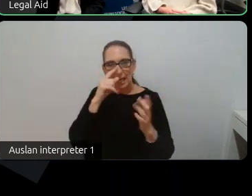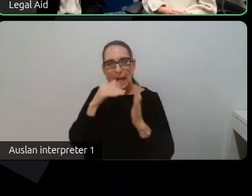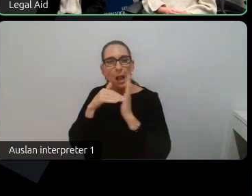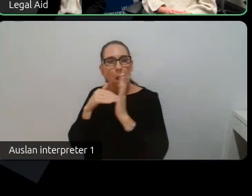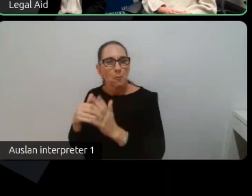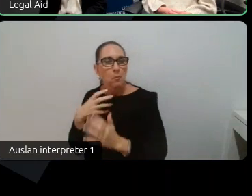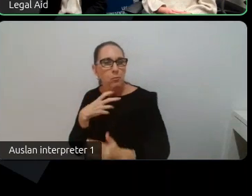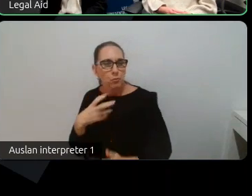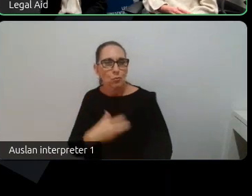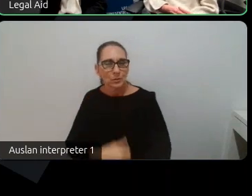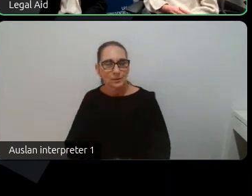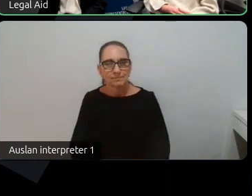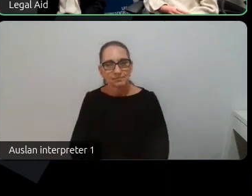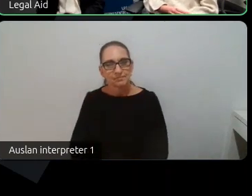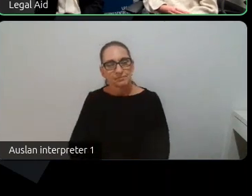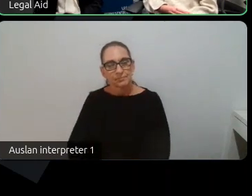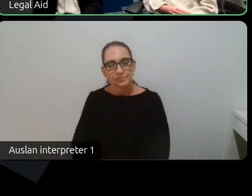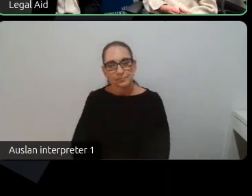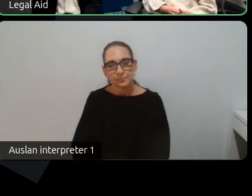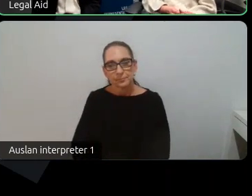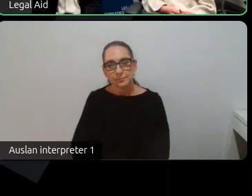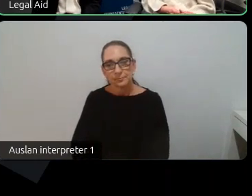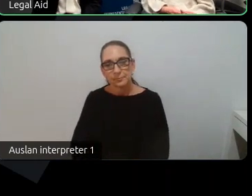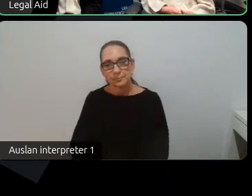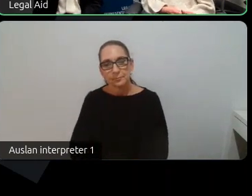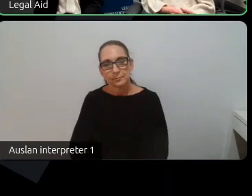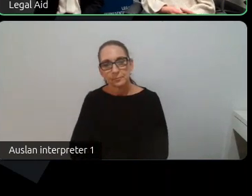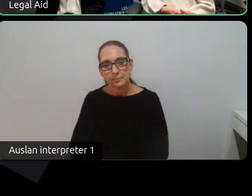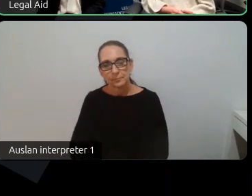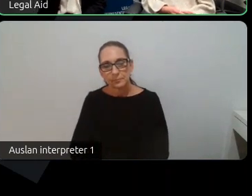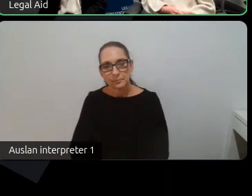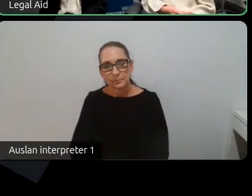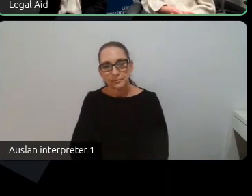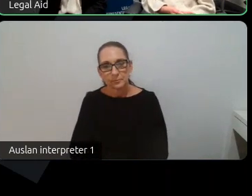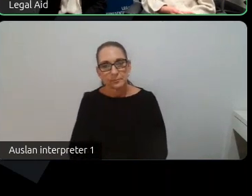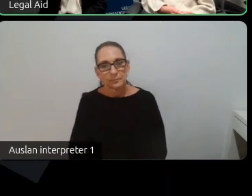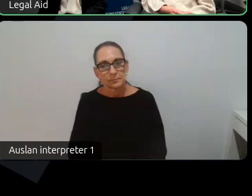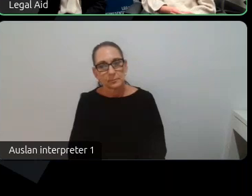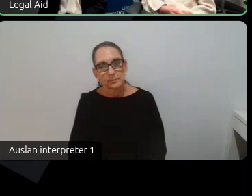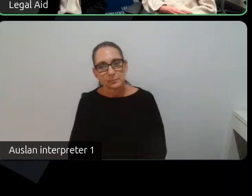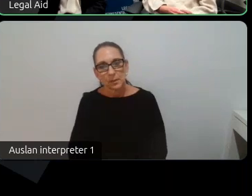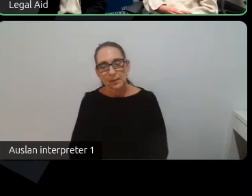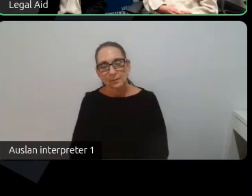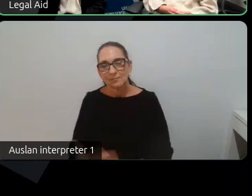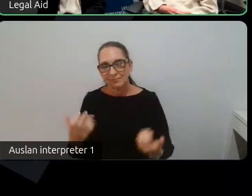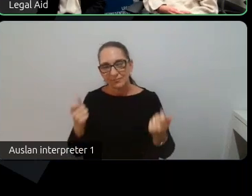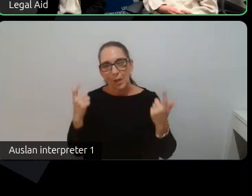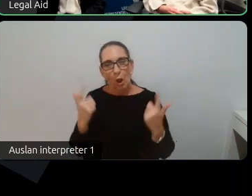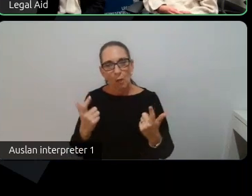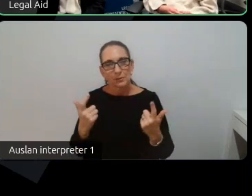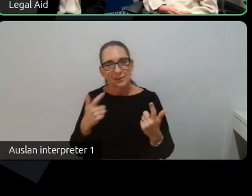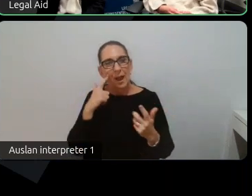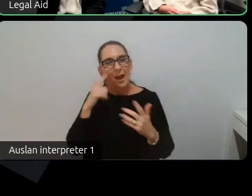law service on the day. So there's a lot of information on legal aid's website about the